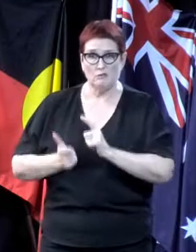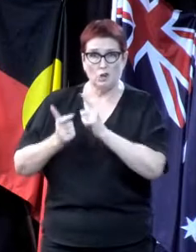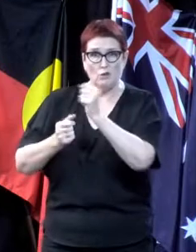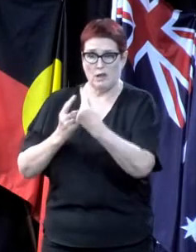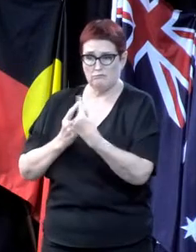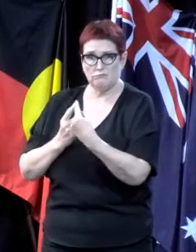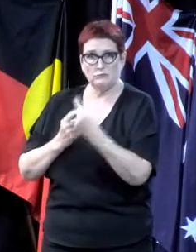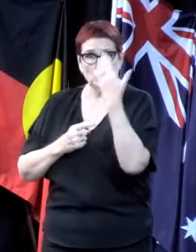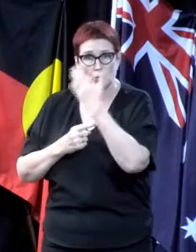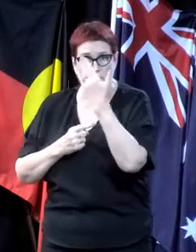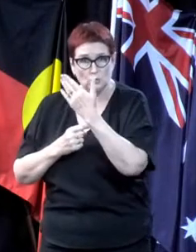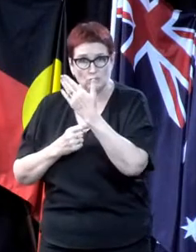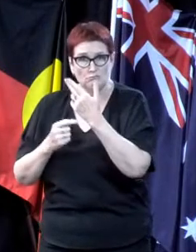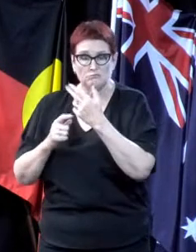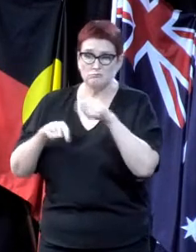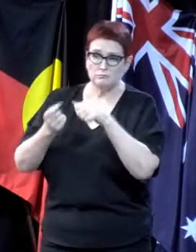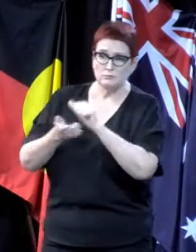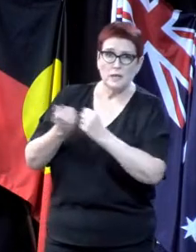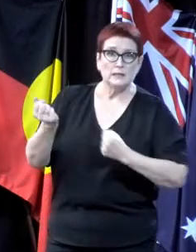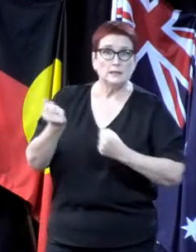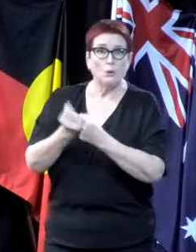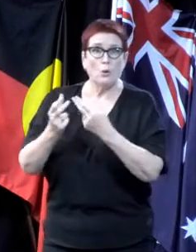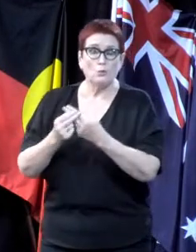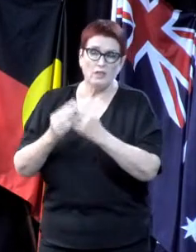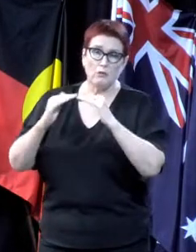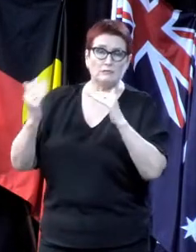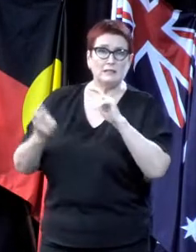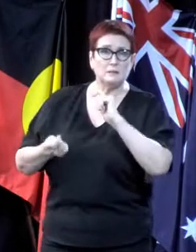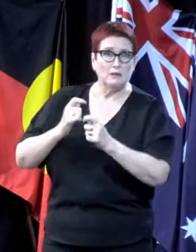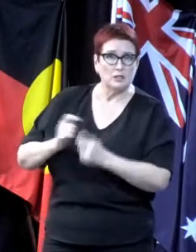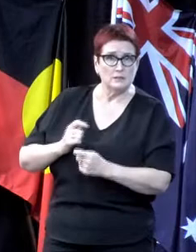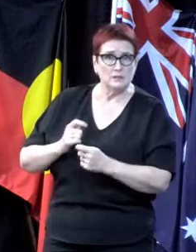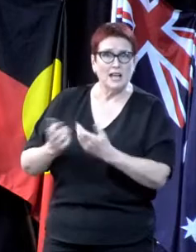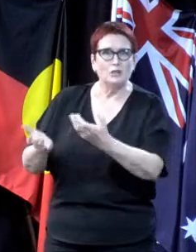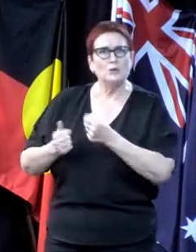the reasonable adjustments required to work a quality education